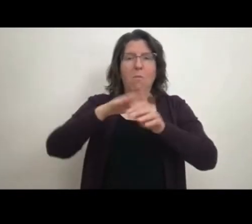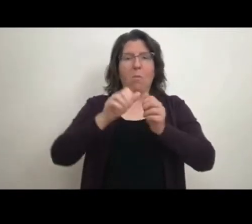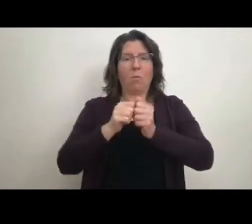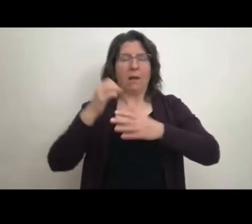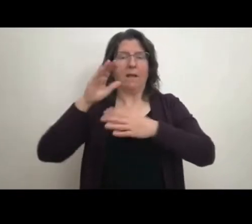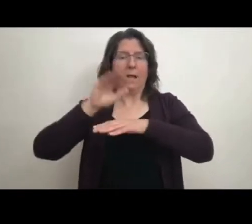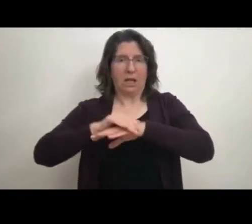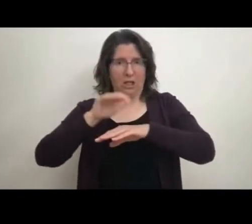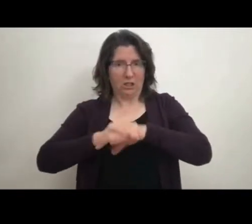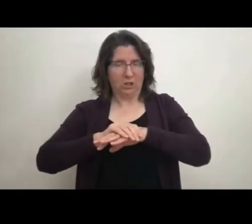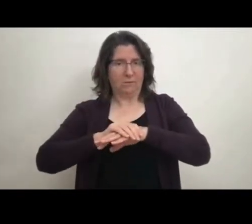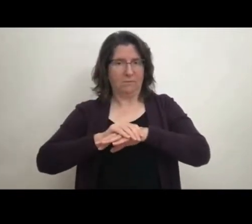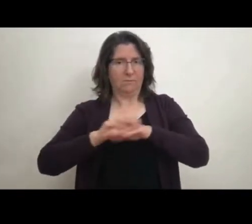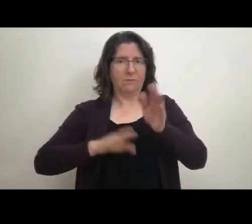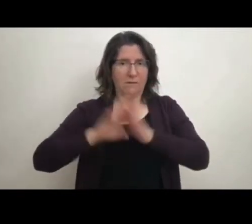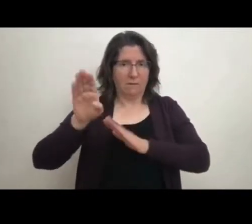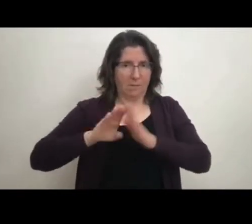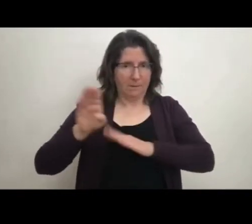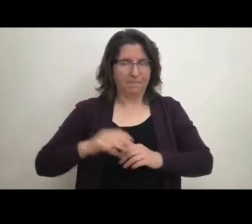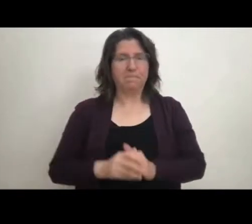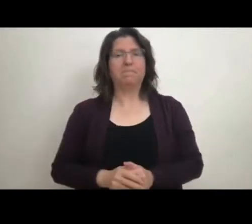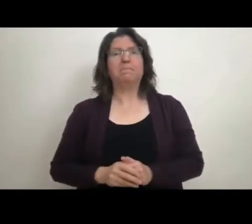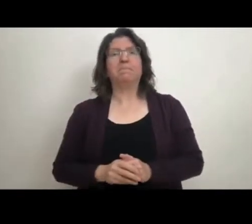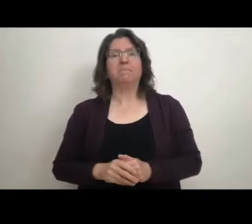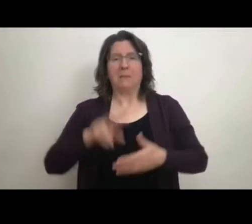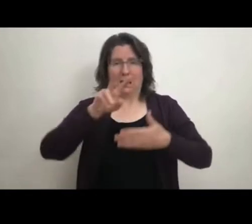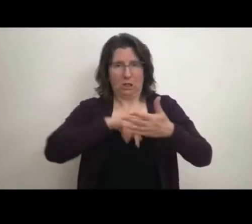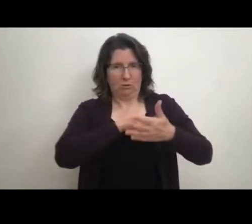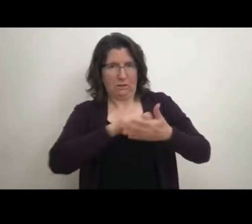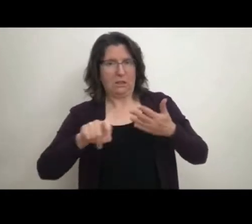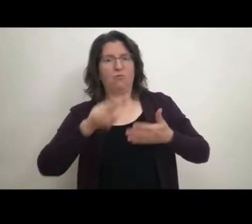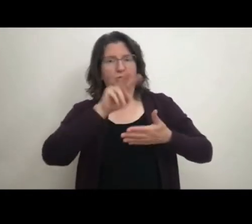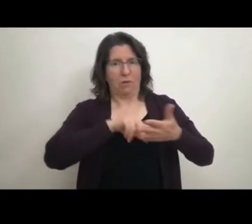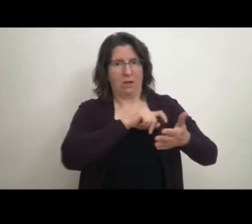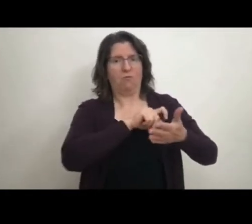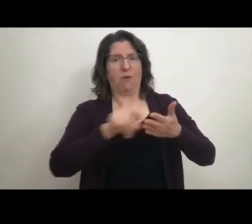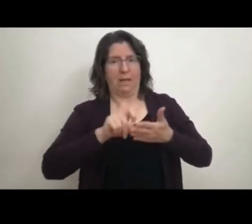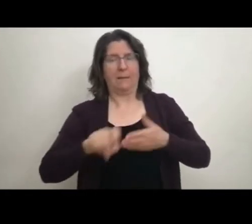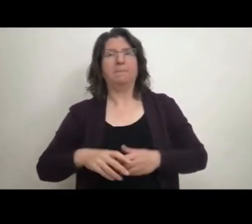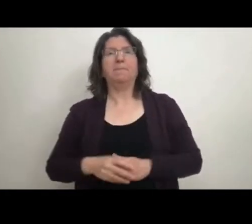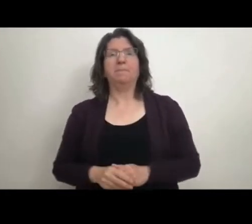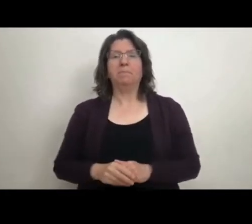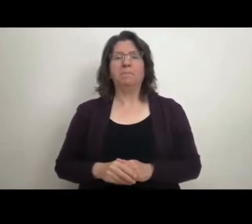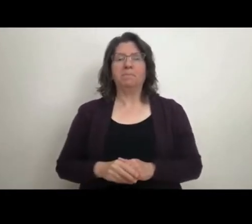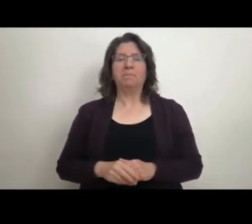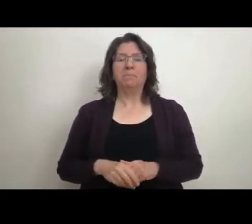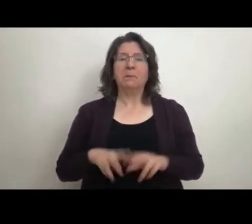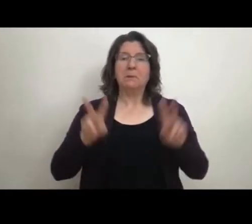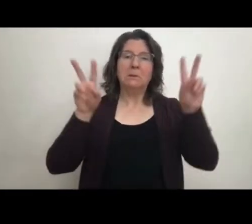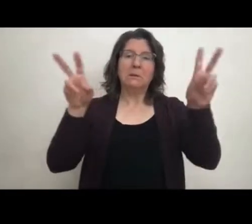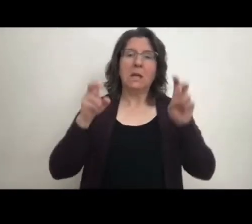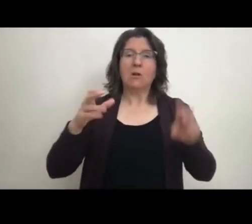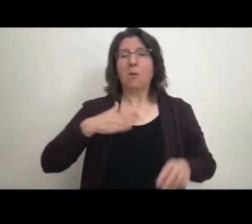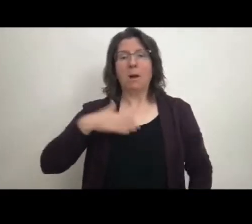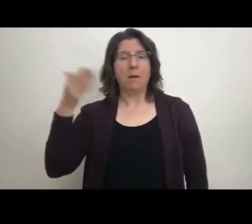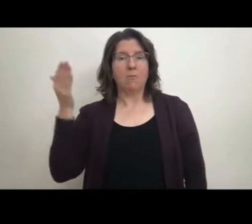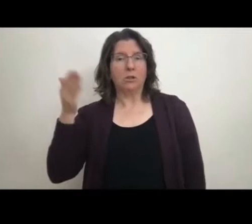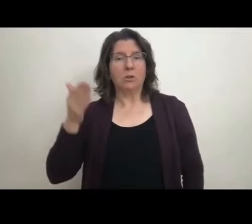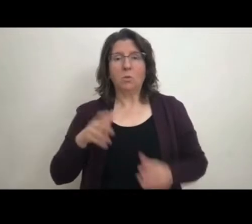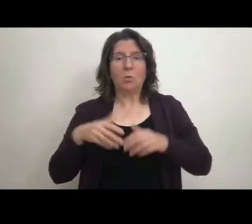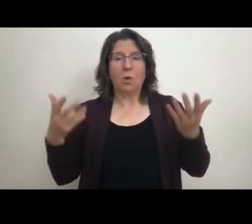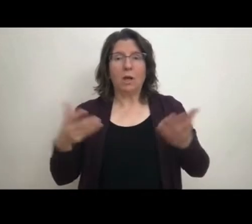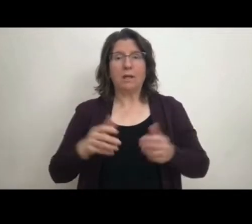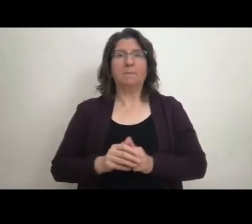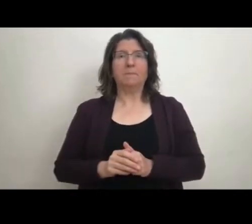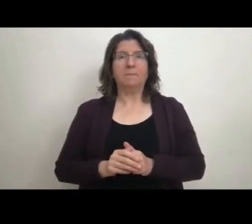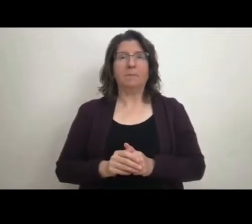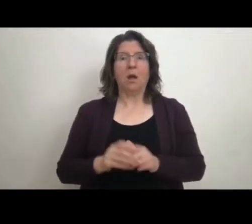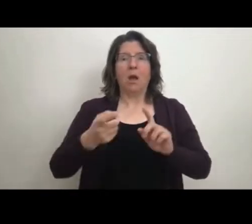English literacy program - specifically reading and writing.